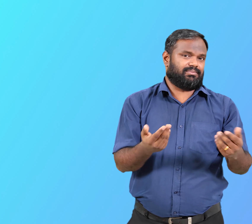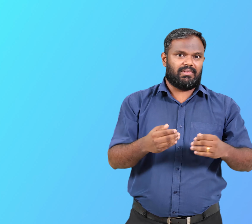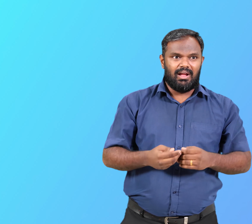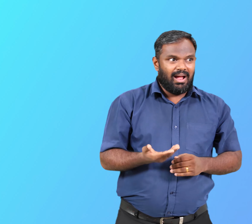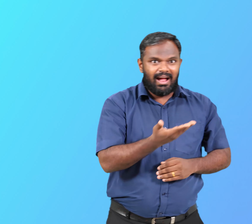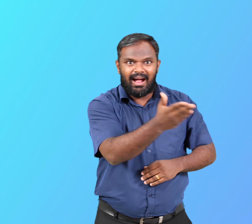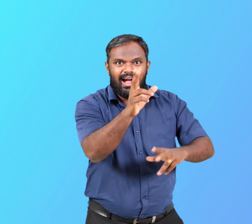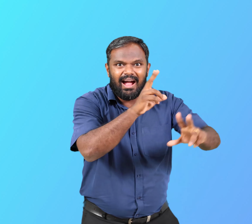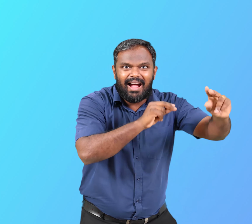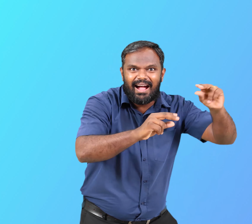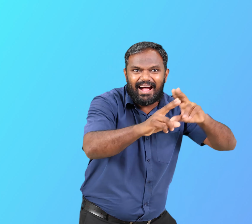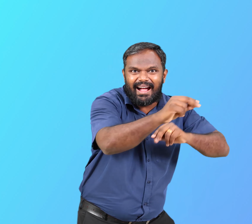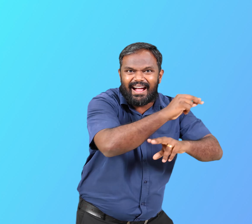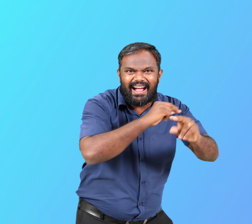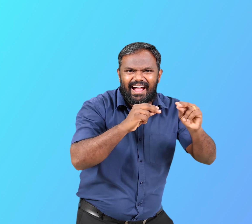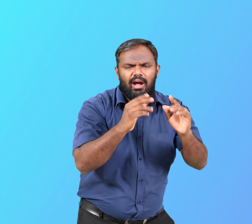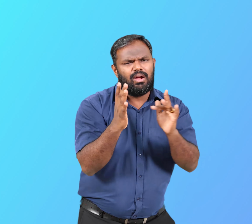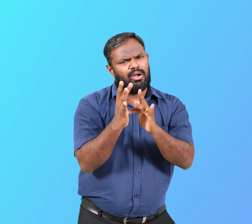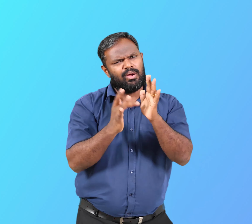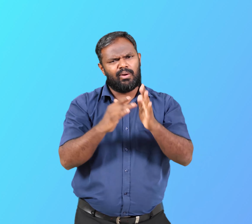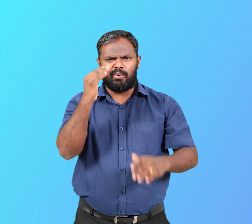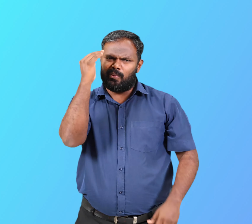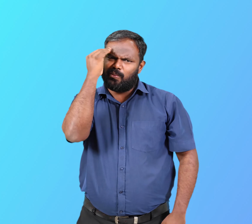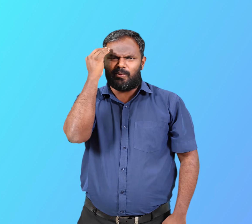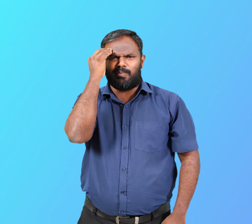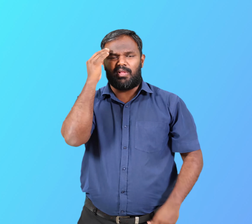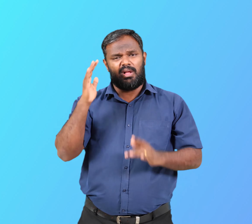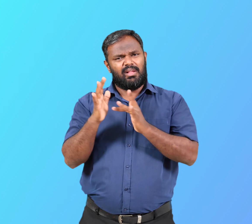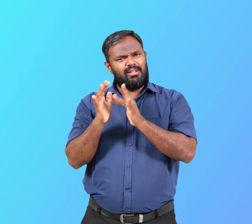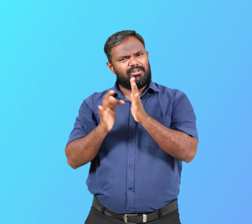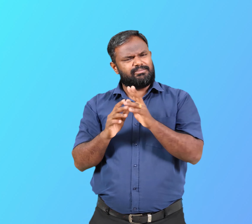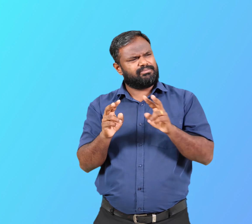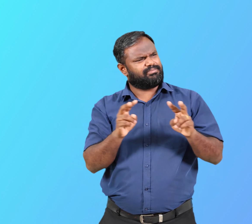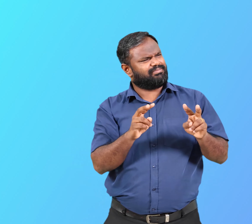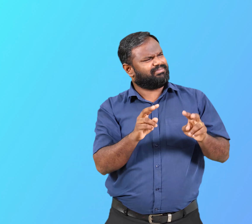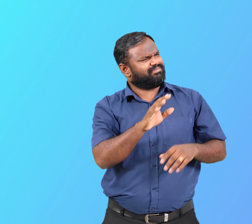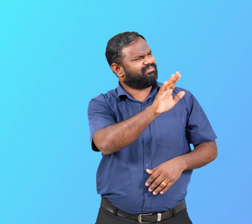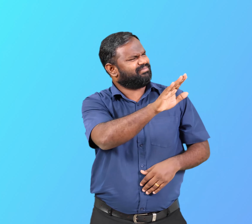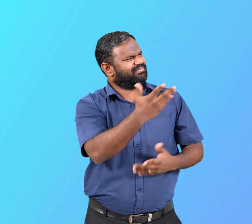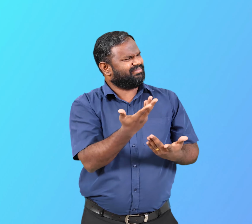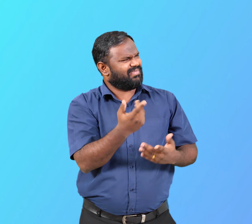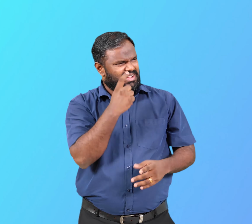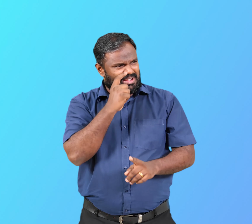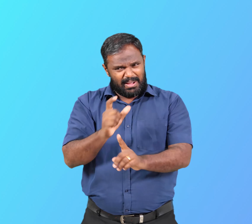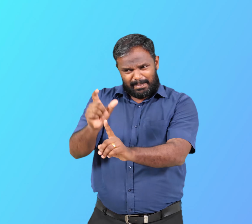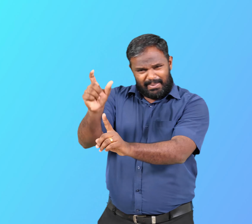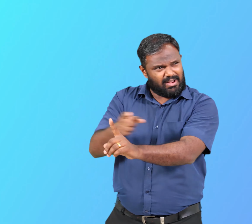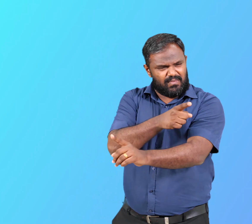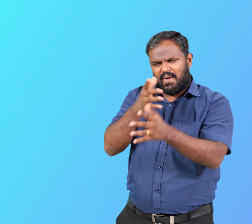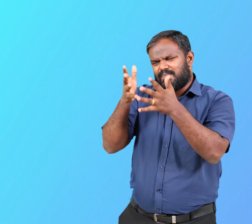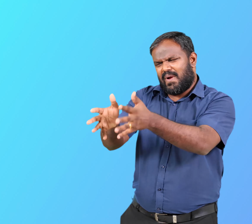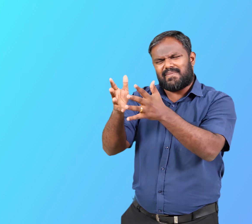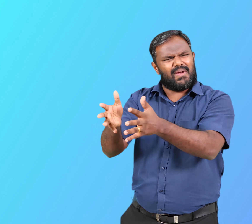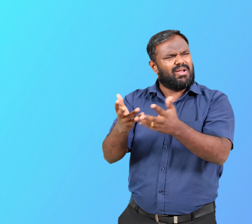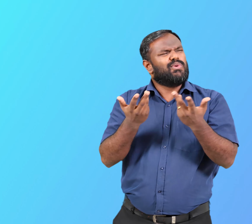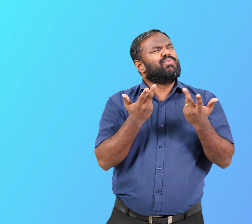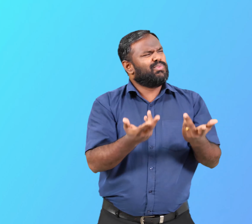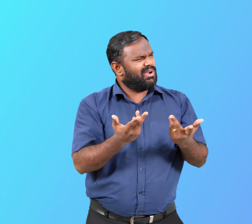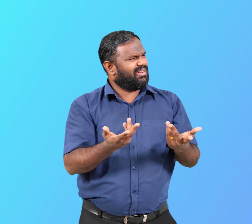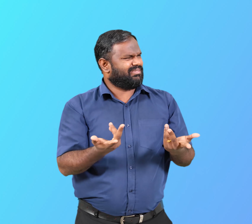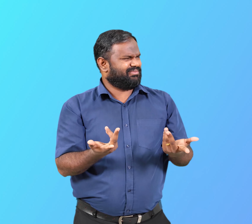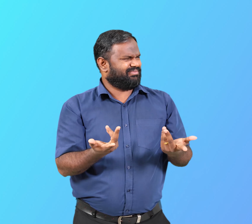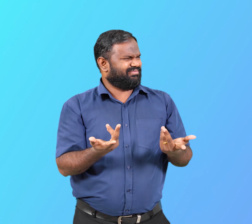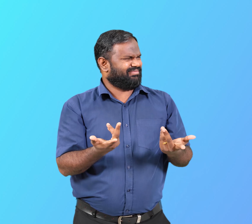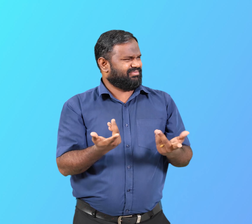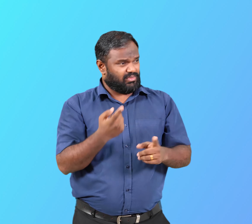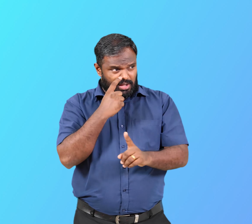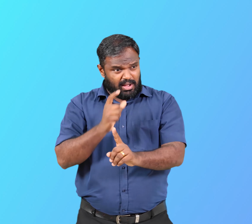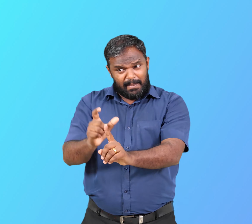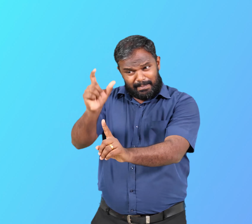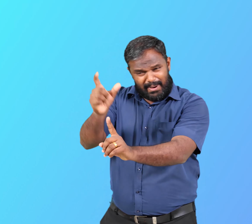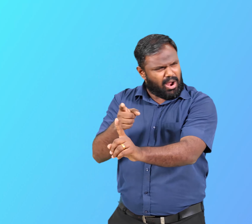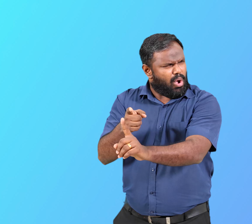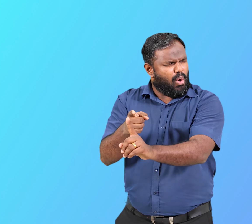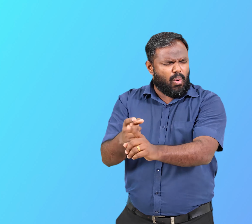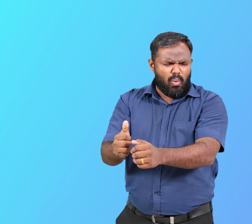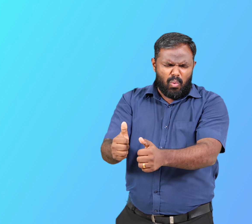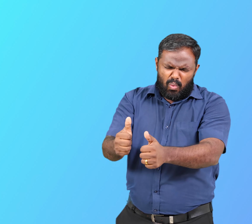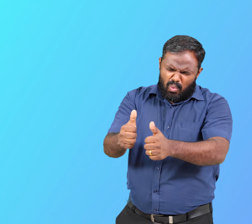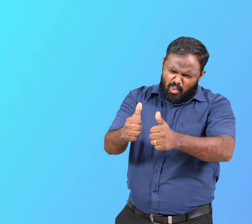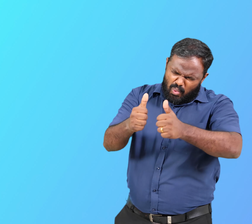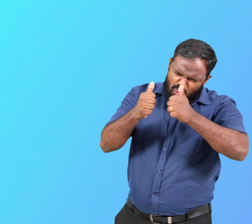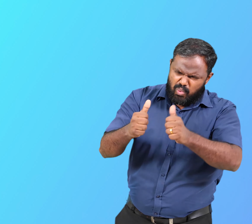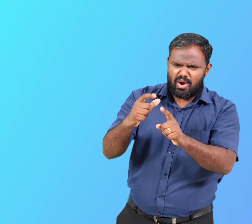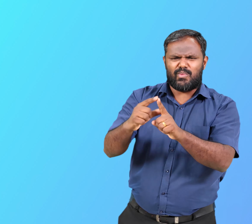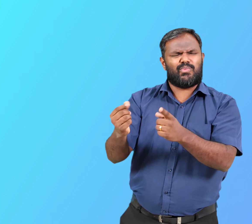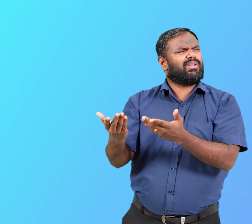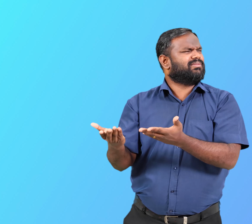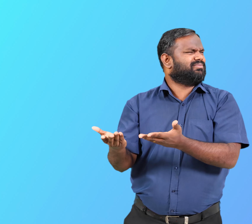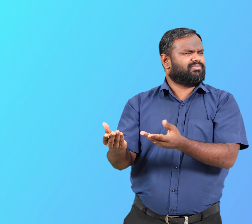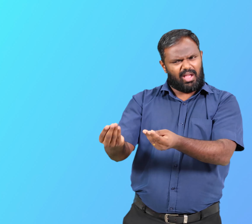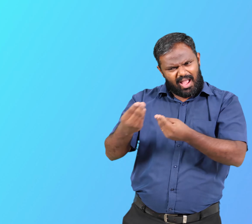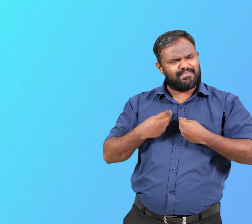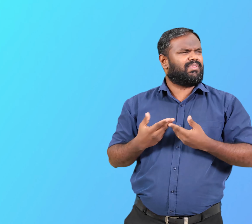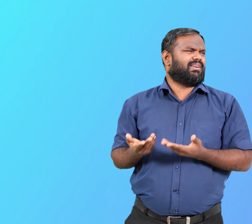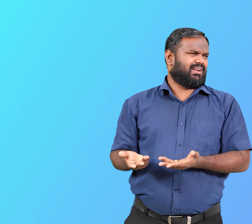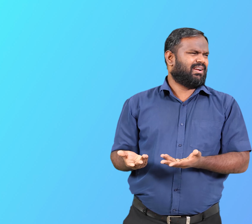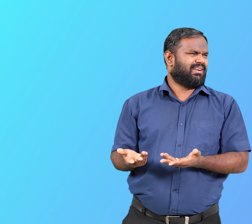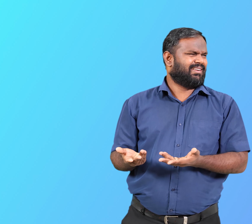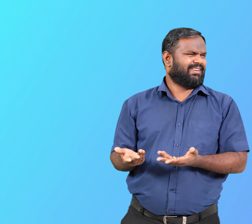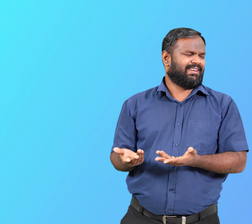But Jesus knew what had happened. He said, “Why are you bothering this woman? She did a very good thing for me.